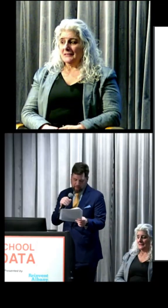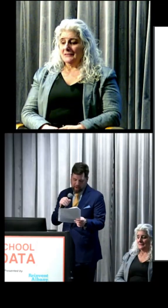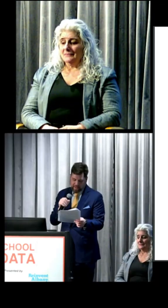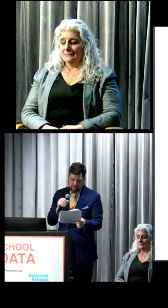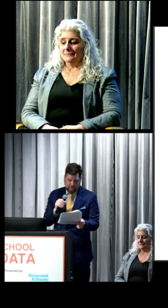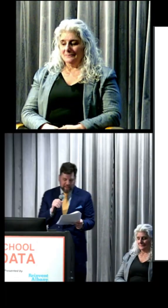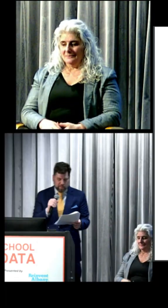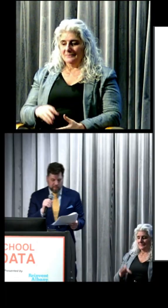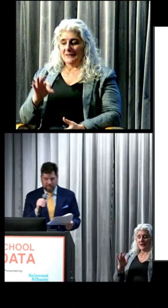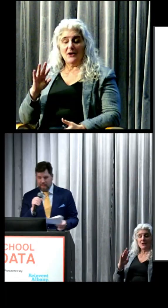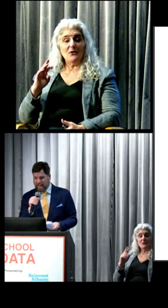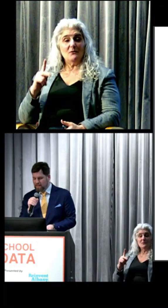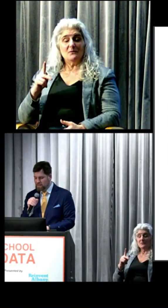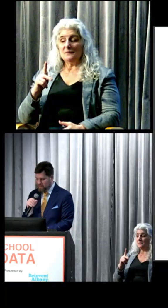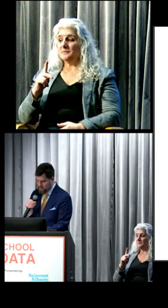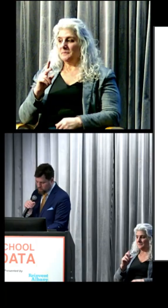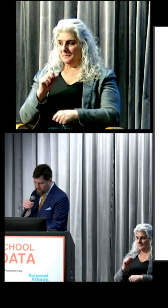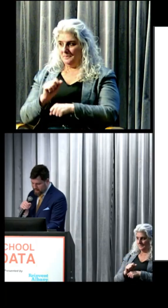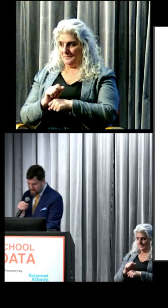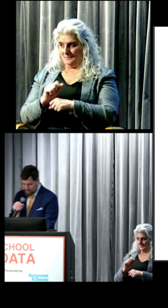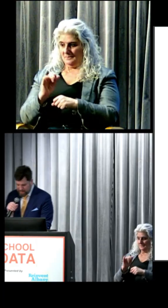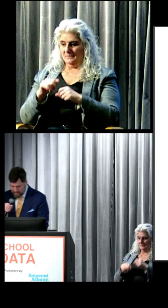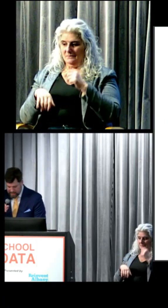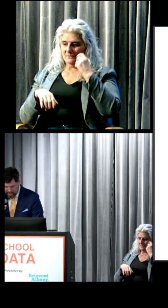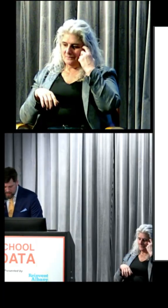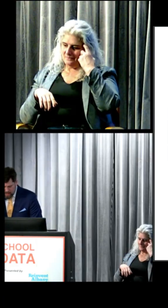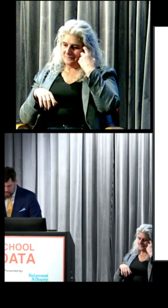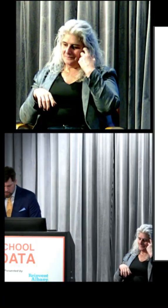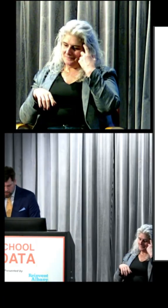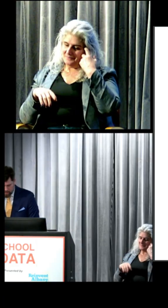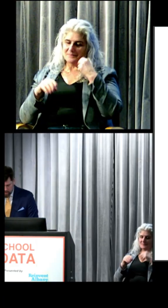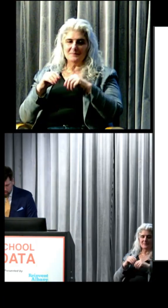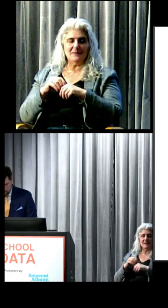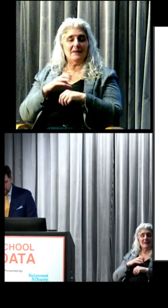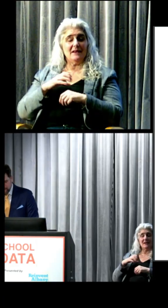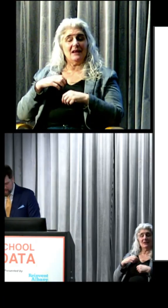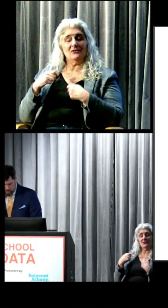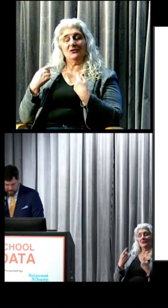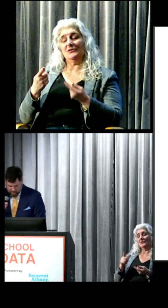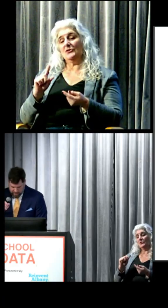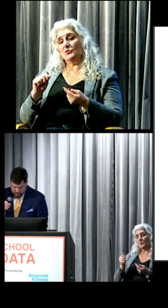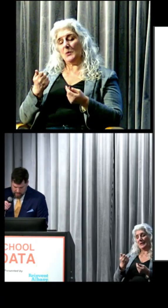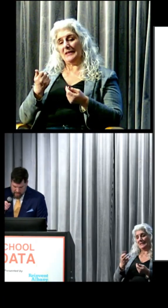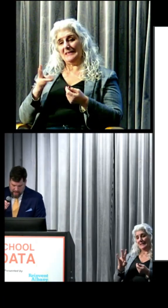And that was our solution that helped people not have that immediate moment of panic when they see